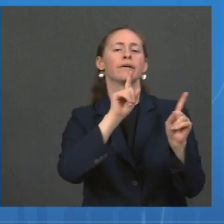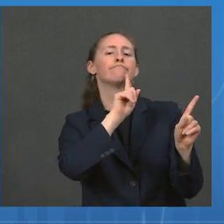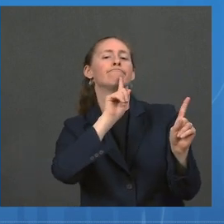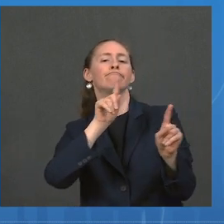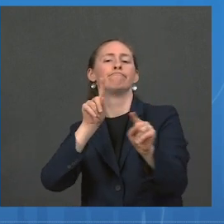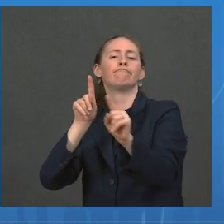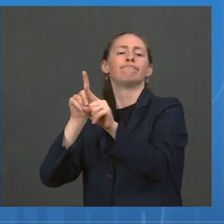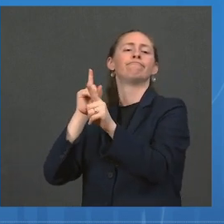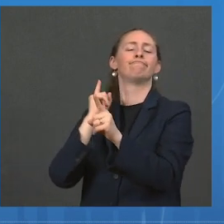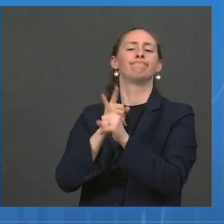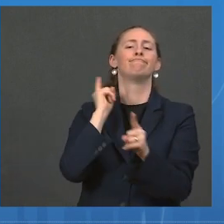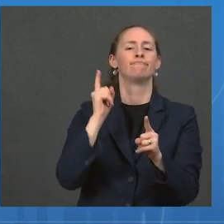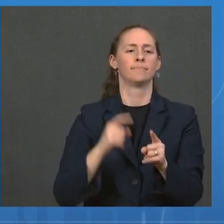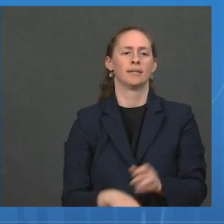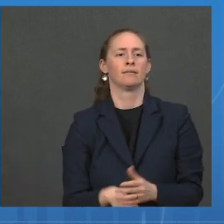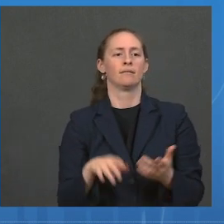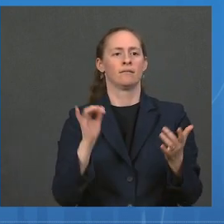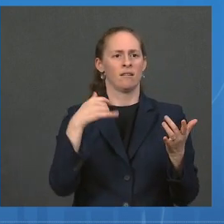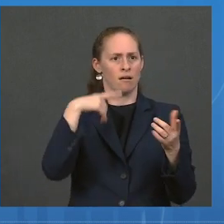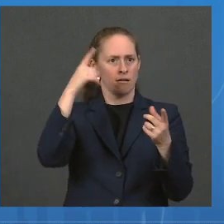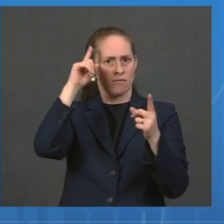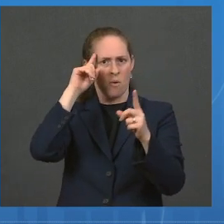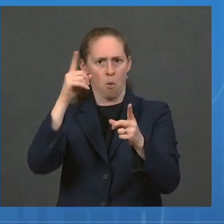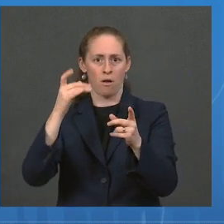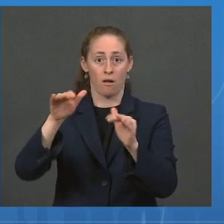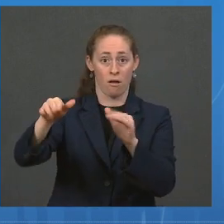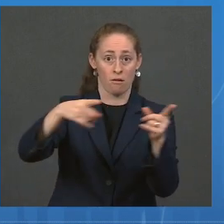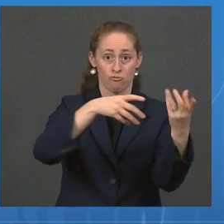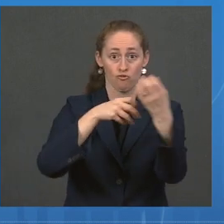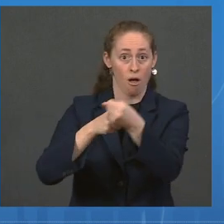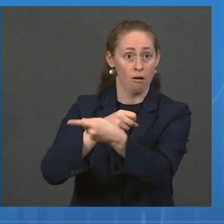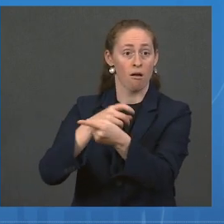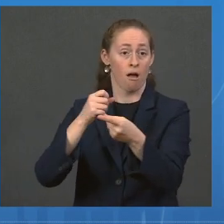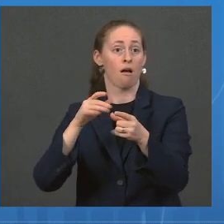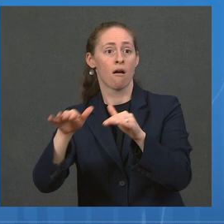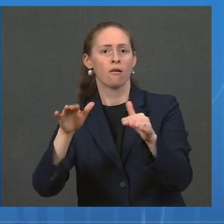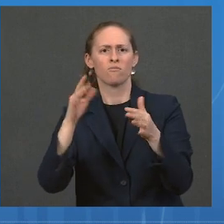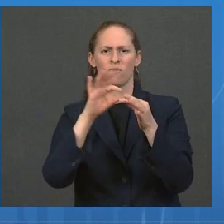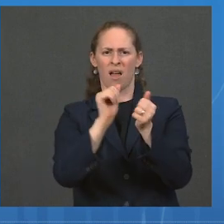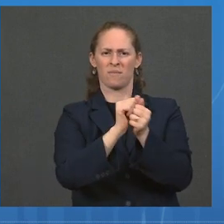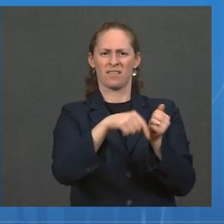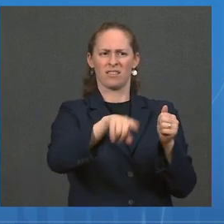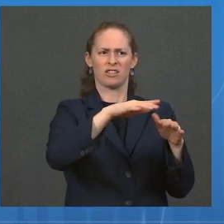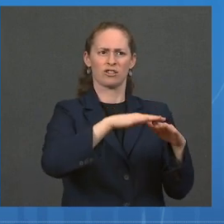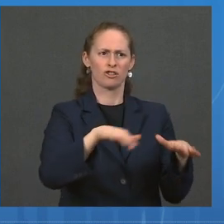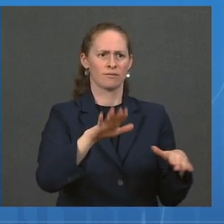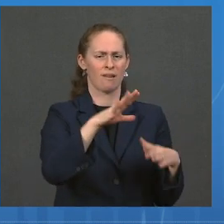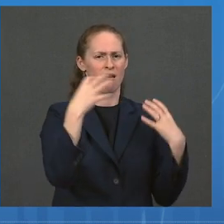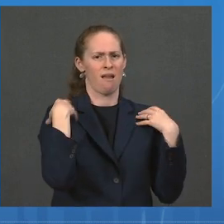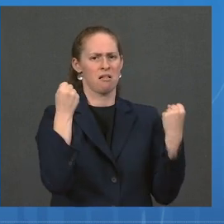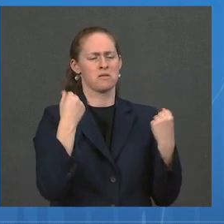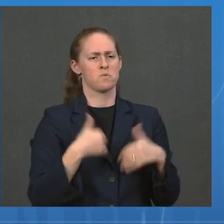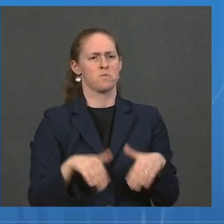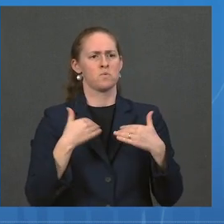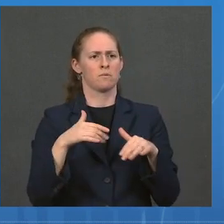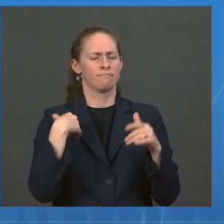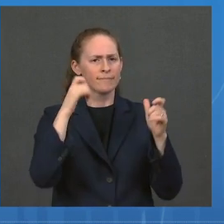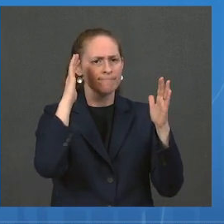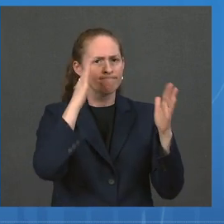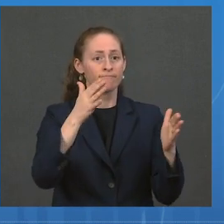they trust because this, again, has to be at our kids -- about our kids and our health -- and their health. That's what's got to unite us in this effort to vaccinate children.